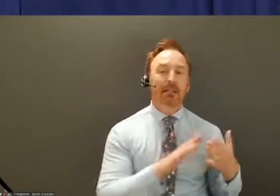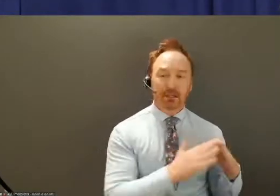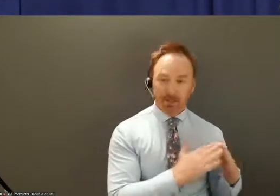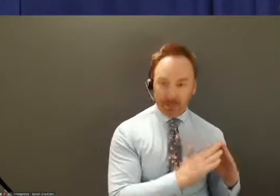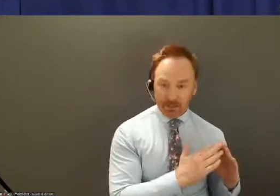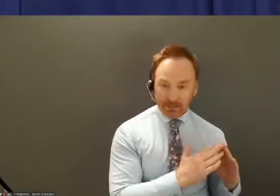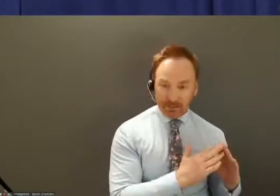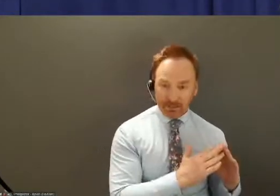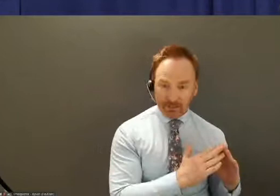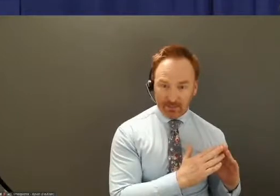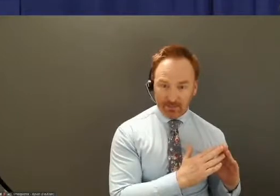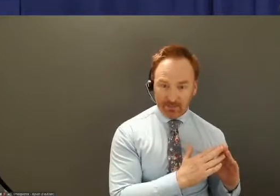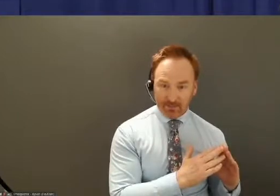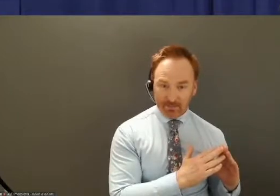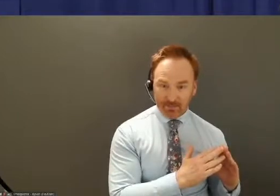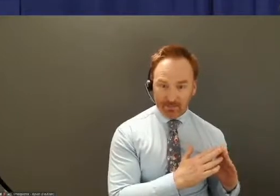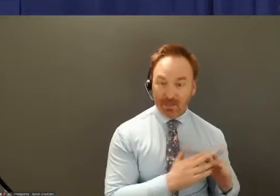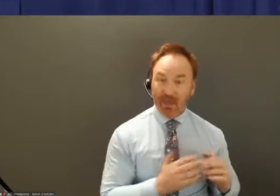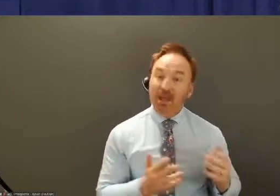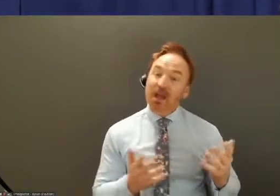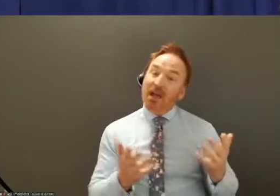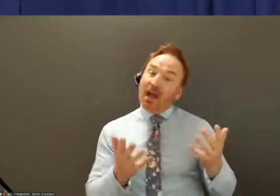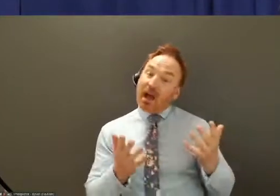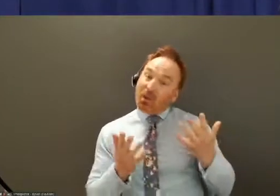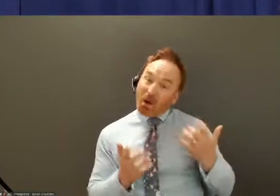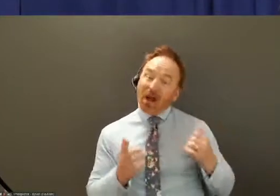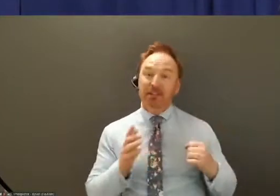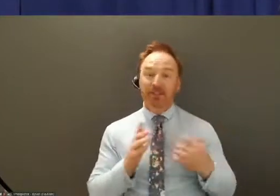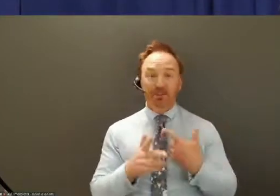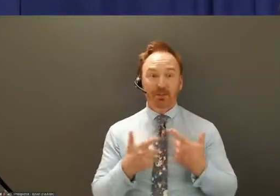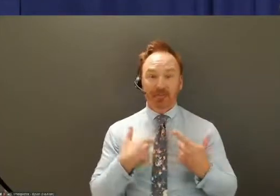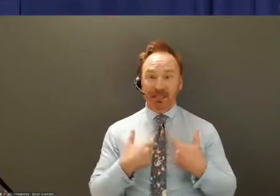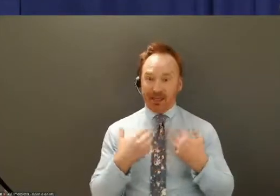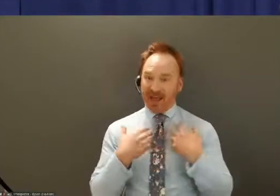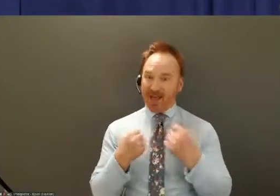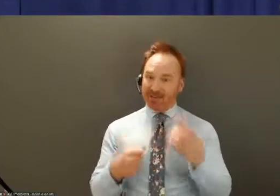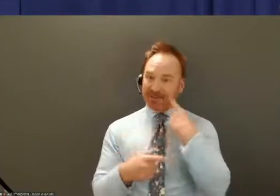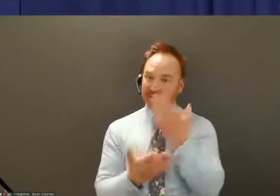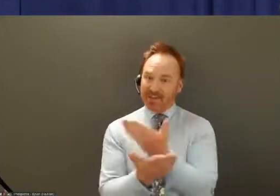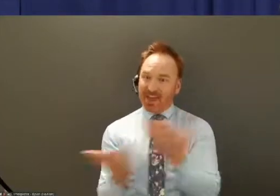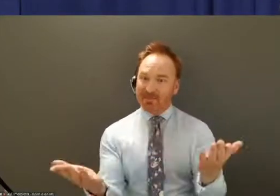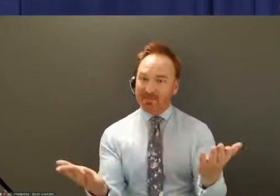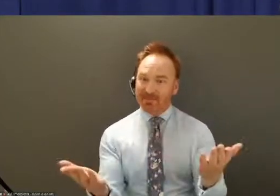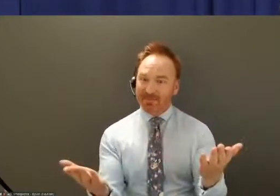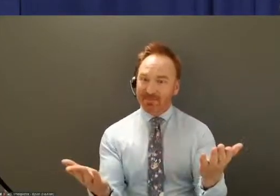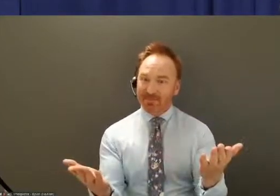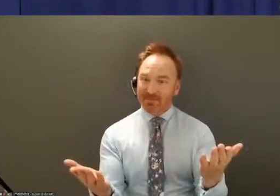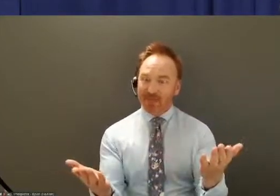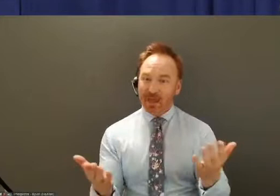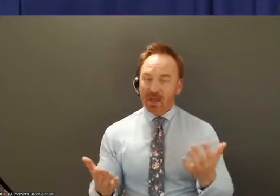continue and that goes for summer camps as well. Many groups have organizational